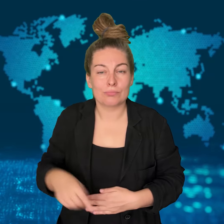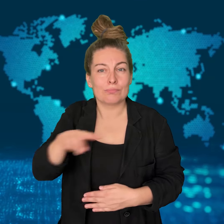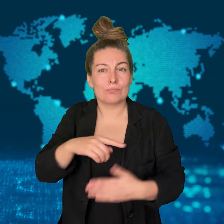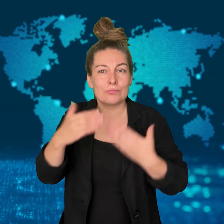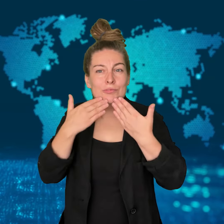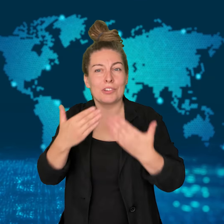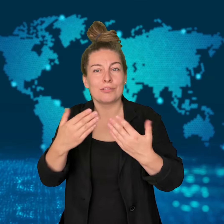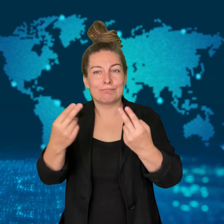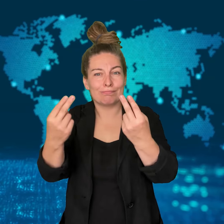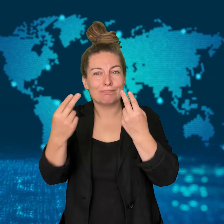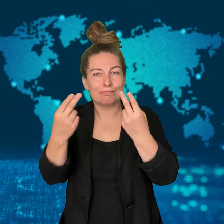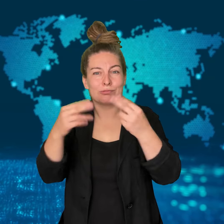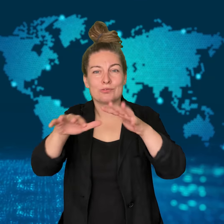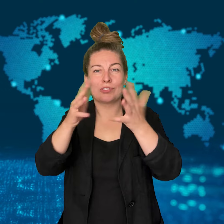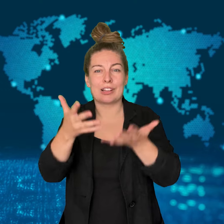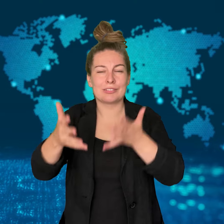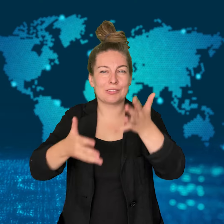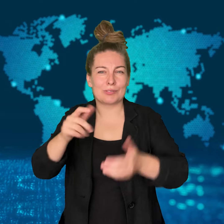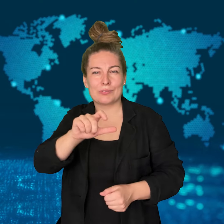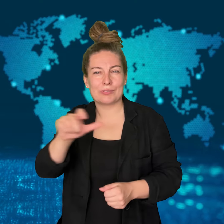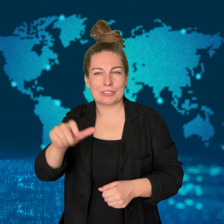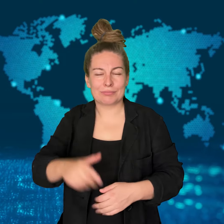Thank you for watching WorldSign Week.